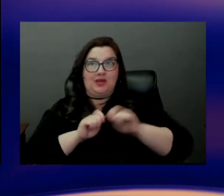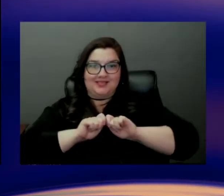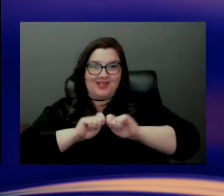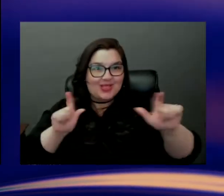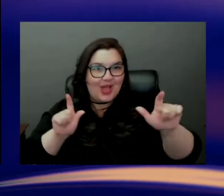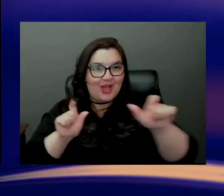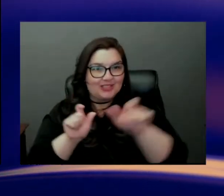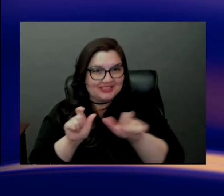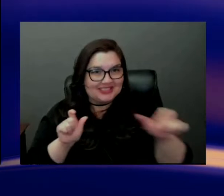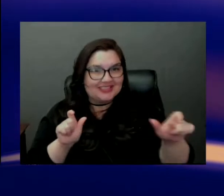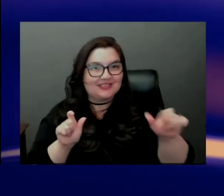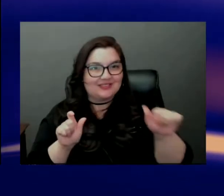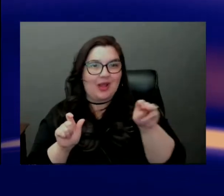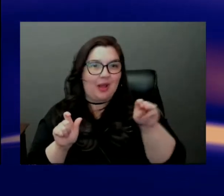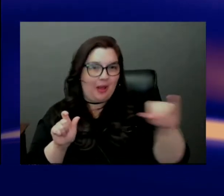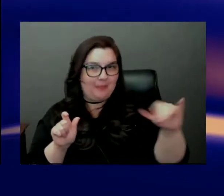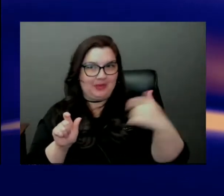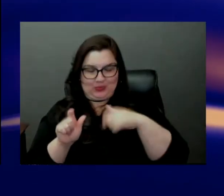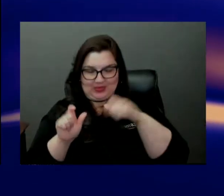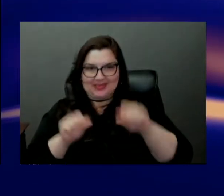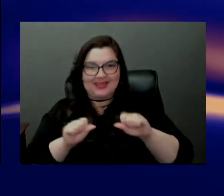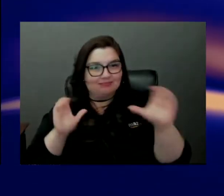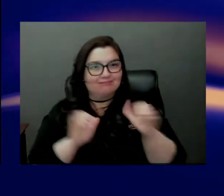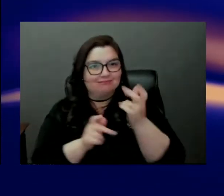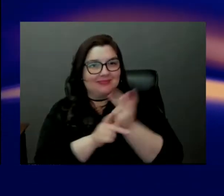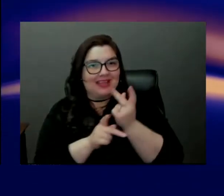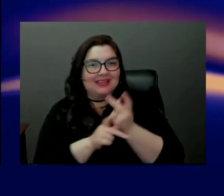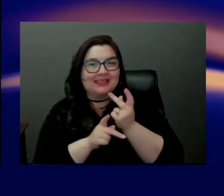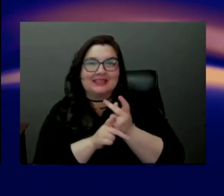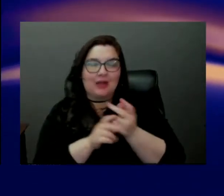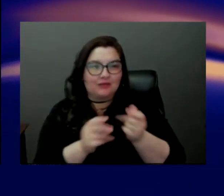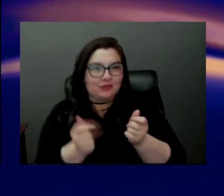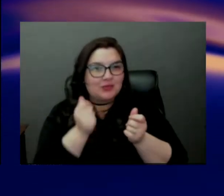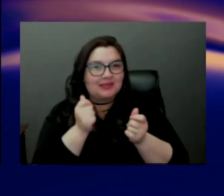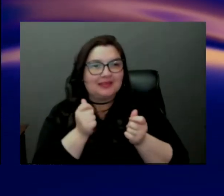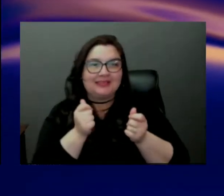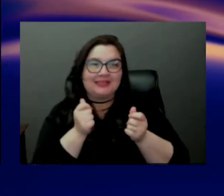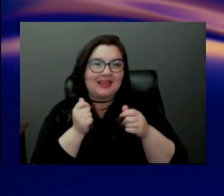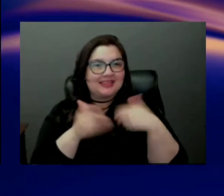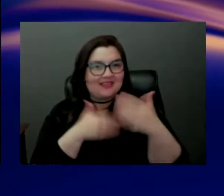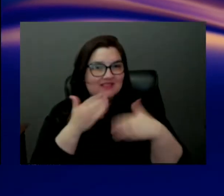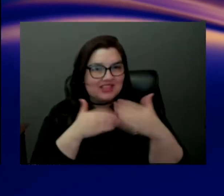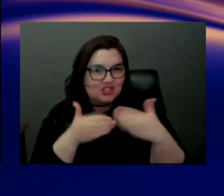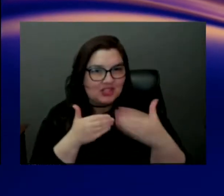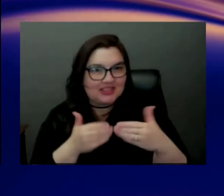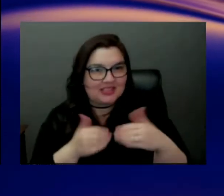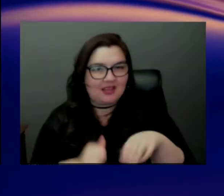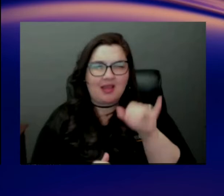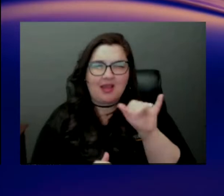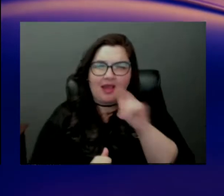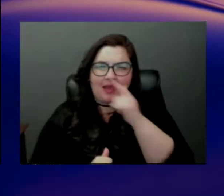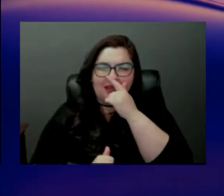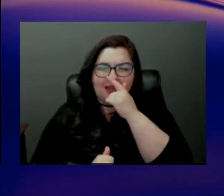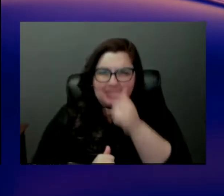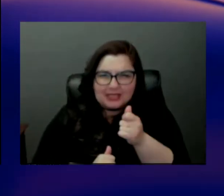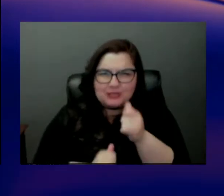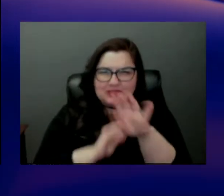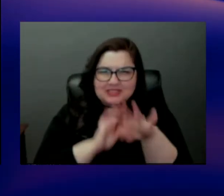we can do it then much more quickly and efficiently. Wow, it sounds like a very interesting feature. How hard is it to set up?